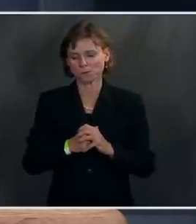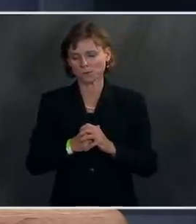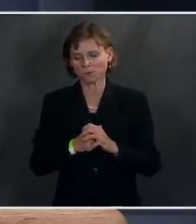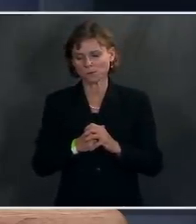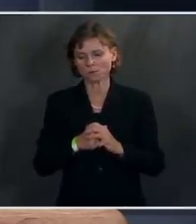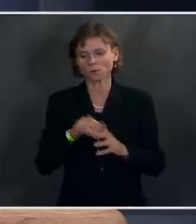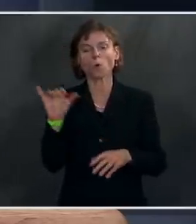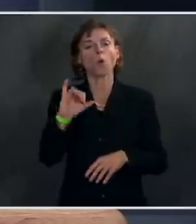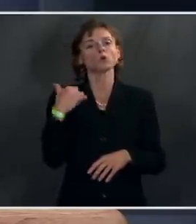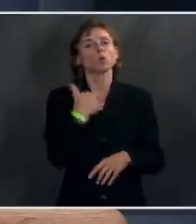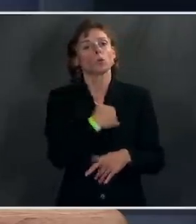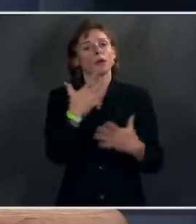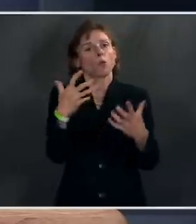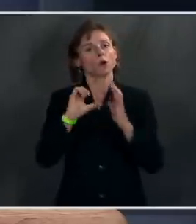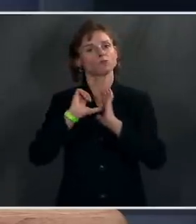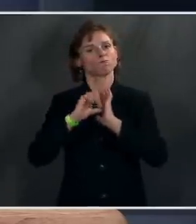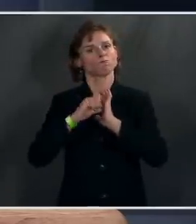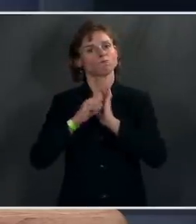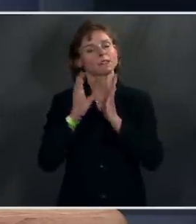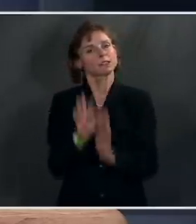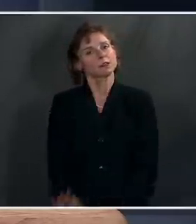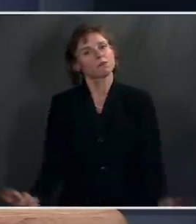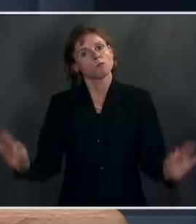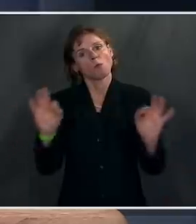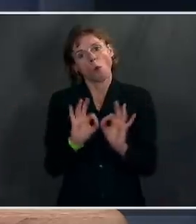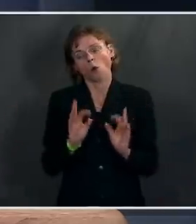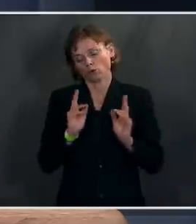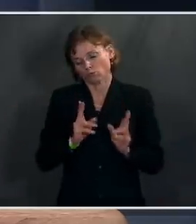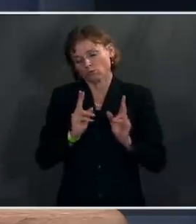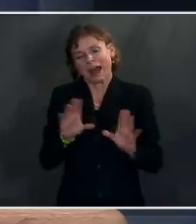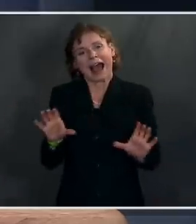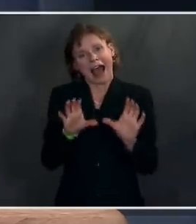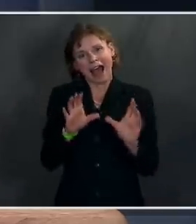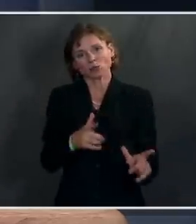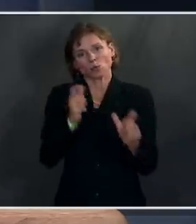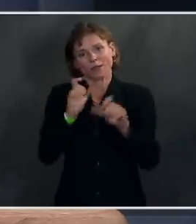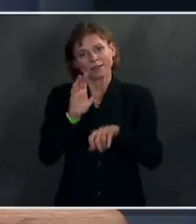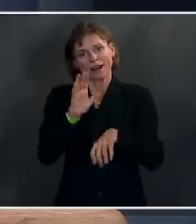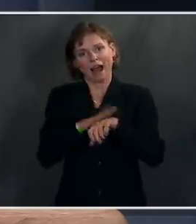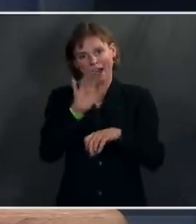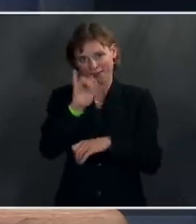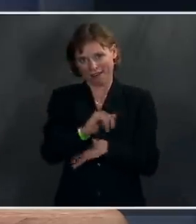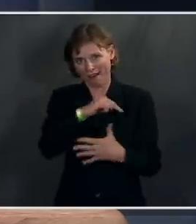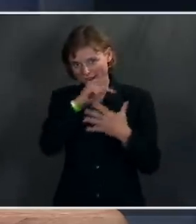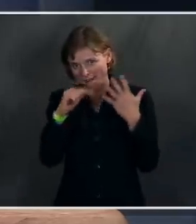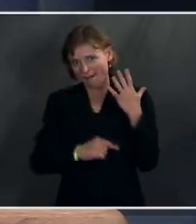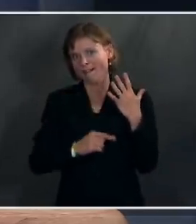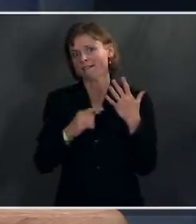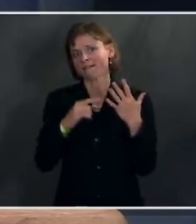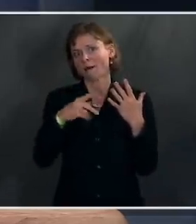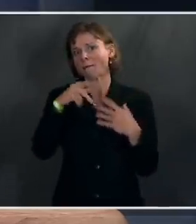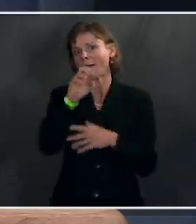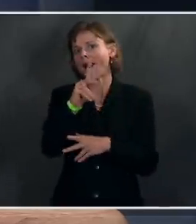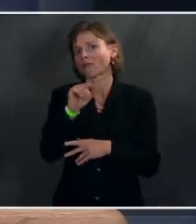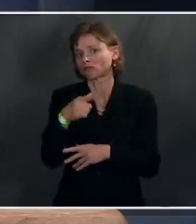I should say, the urgency of acting quickly on the package. You all asked yesterday about the CBO reports,